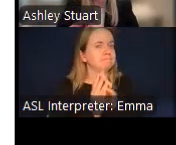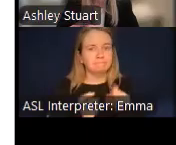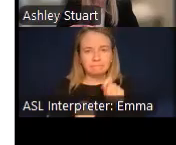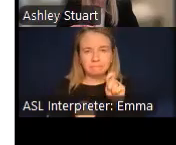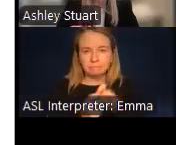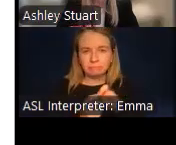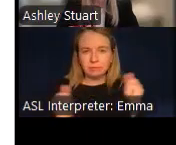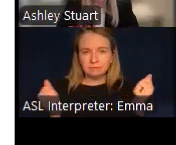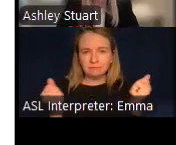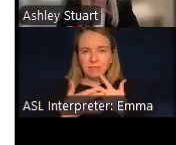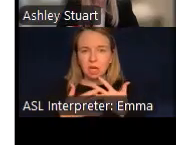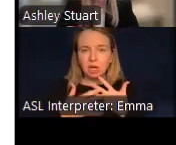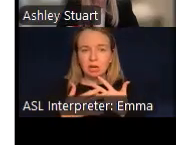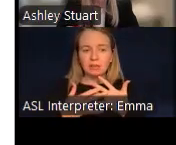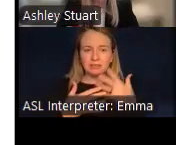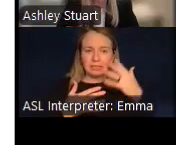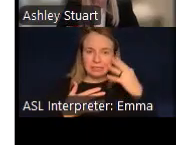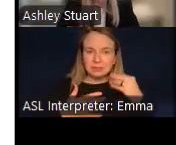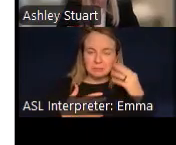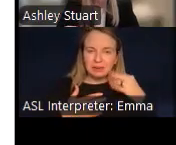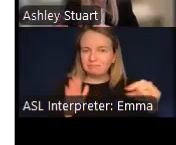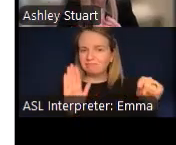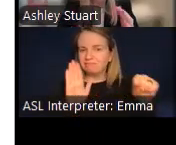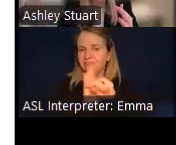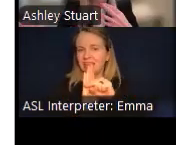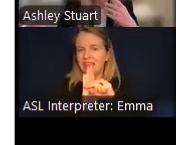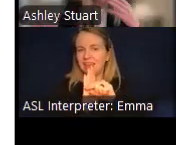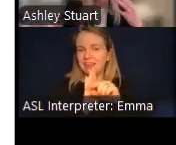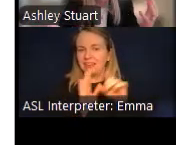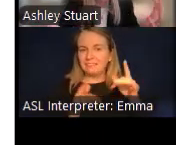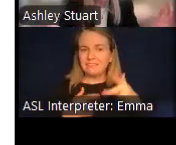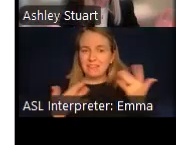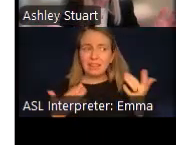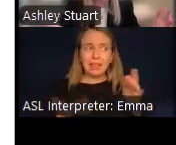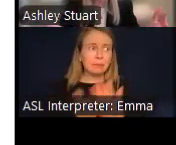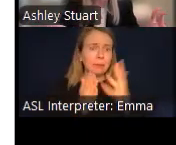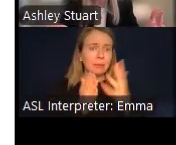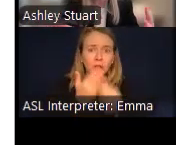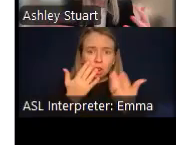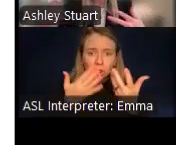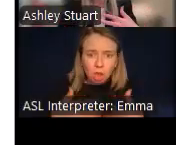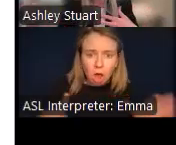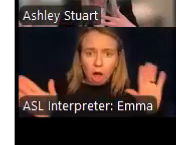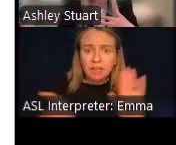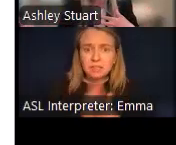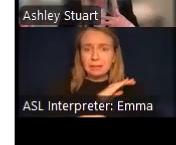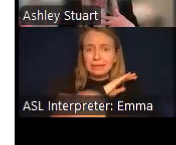of experiencing an adverse event, like getting lost, being kidnapped, being ill,